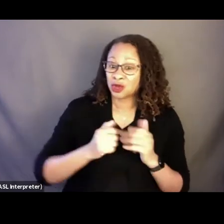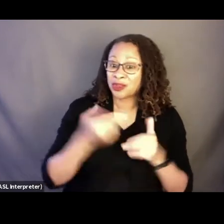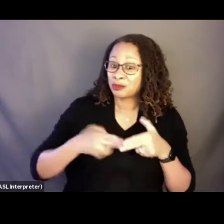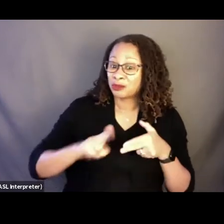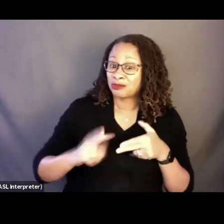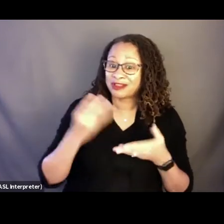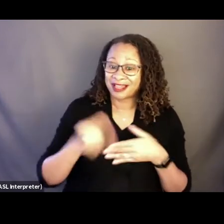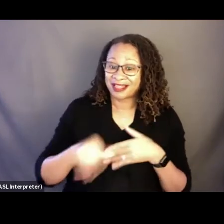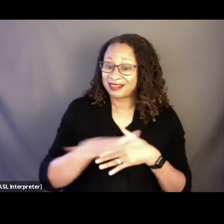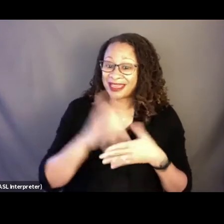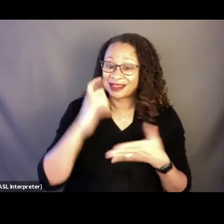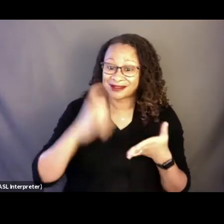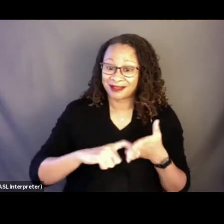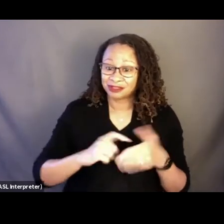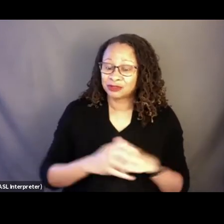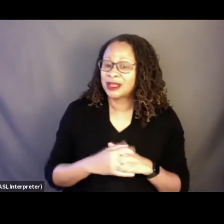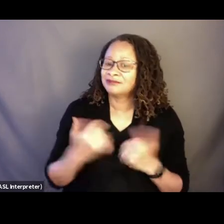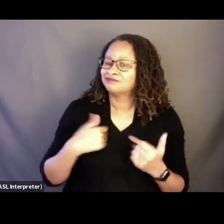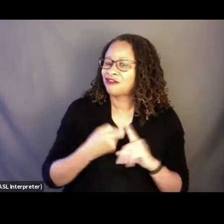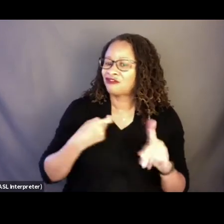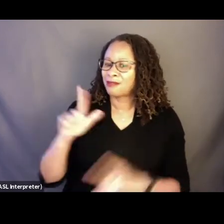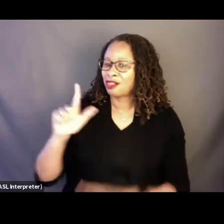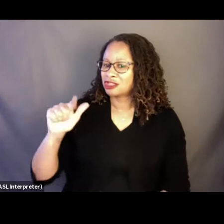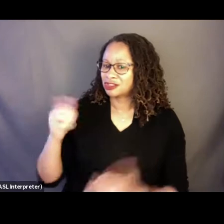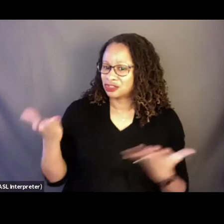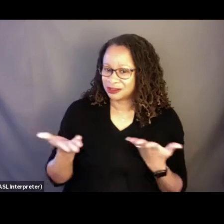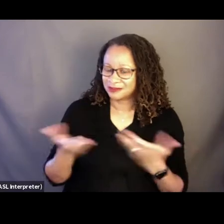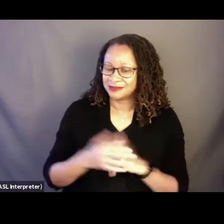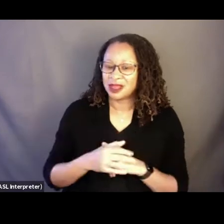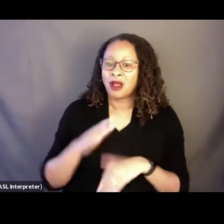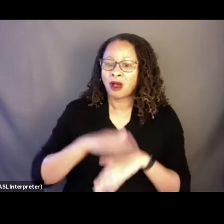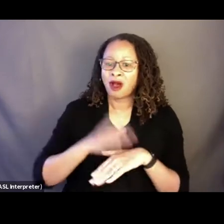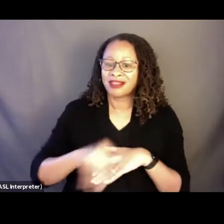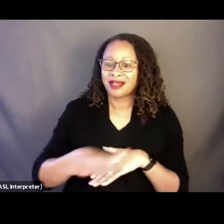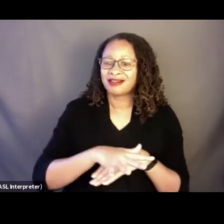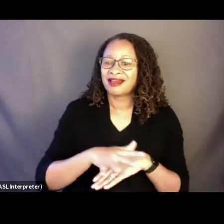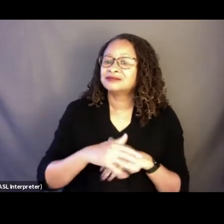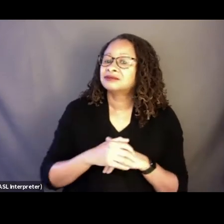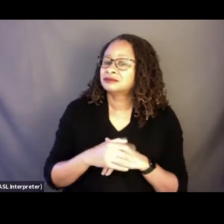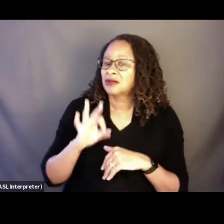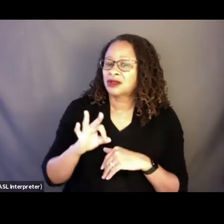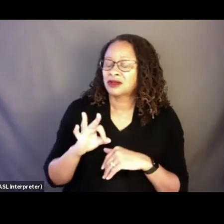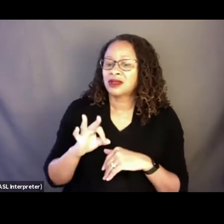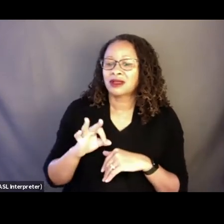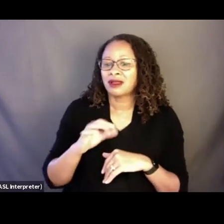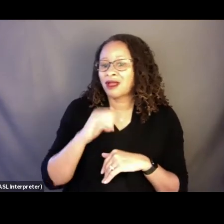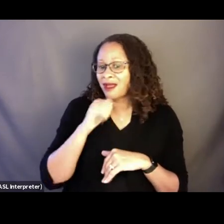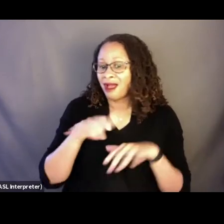I'm coming to you from Los Angeles, which is on the occupied or unseated and occupied lands